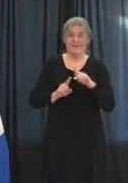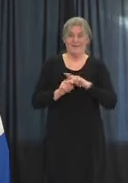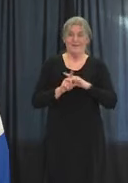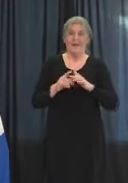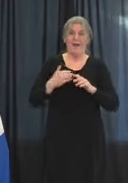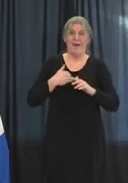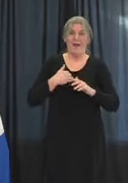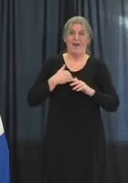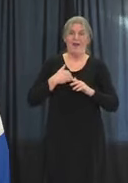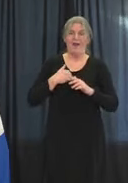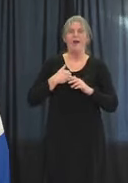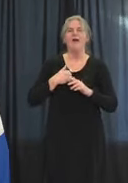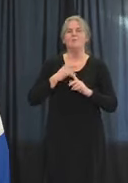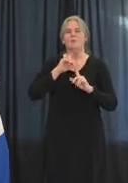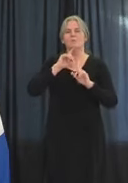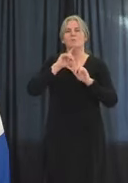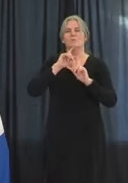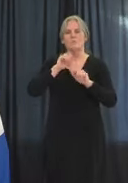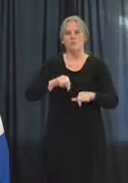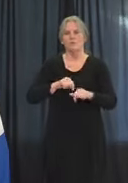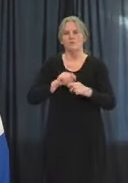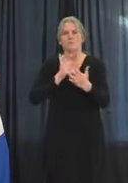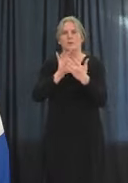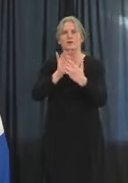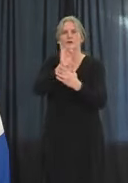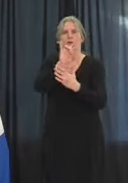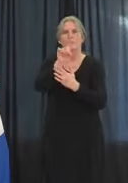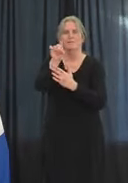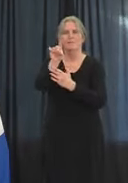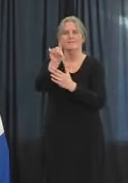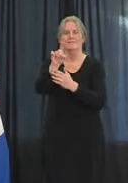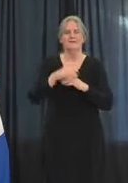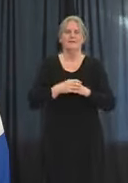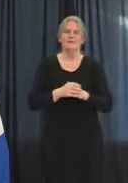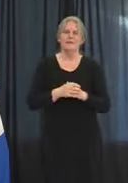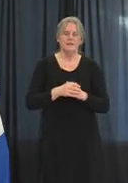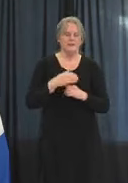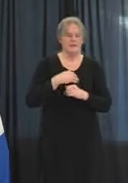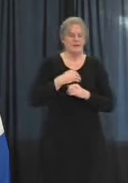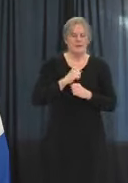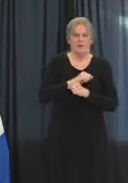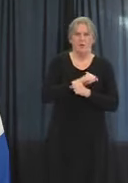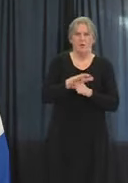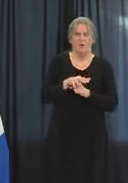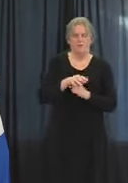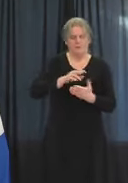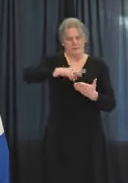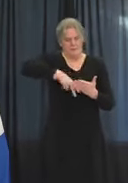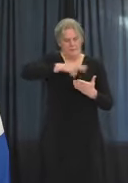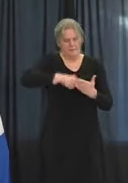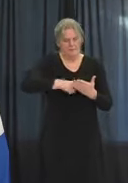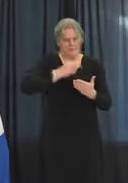symptoms develop. The more I think and read about COVID, the more I think of this